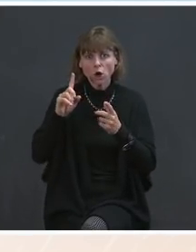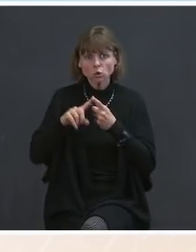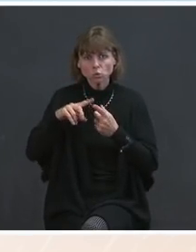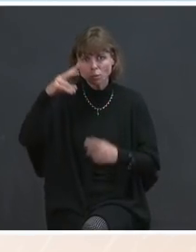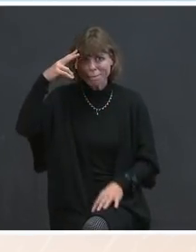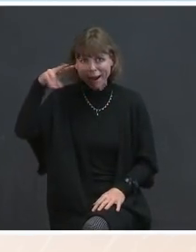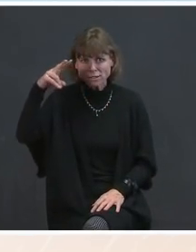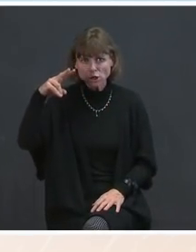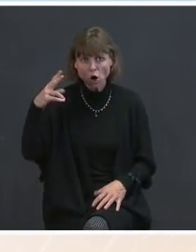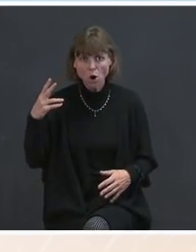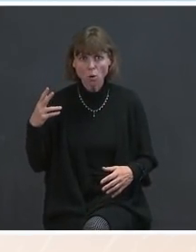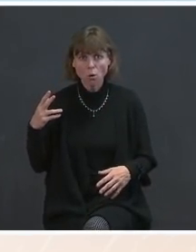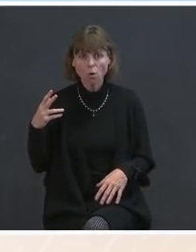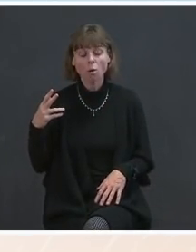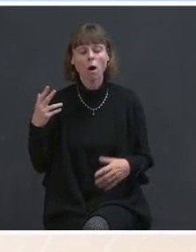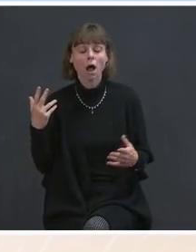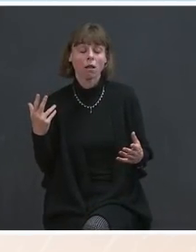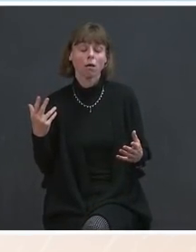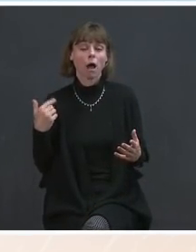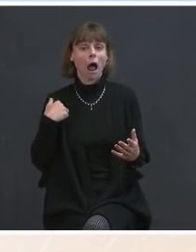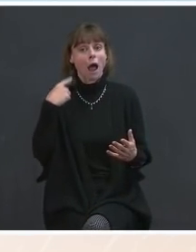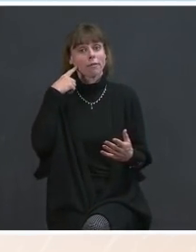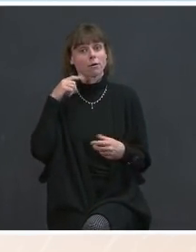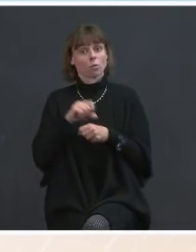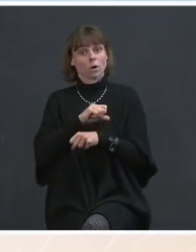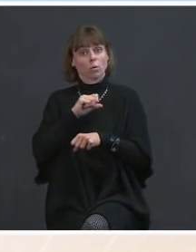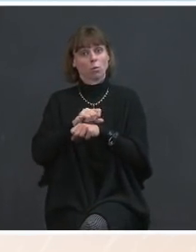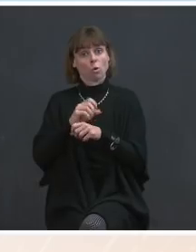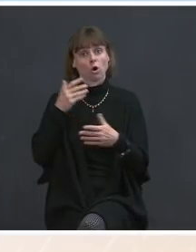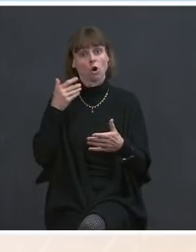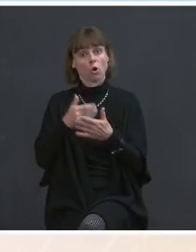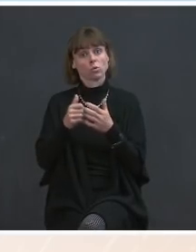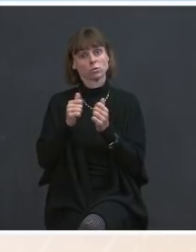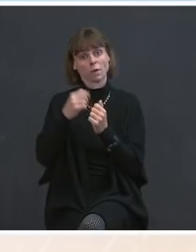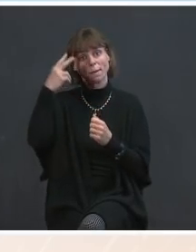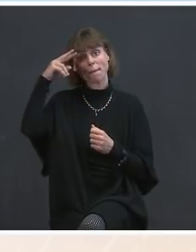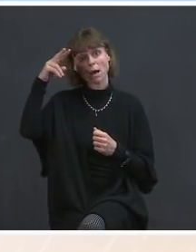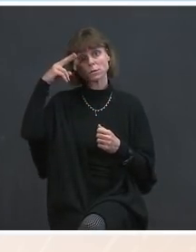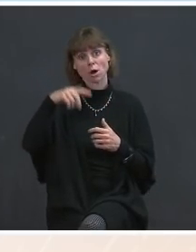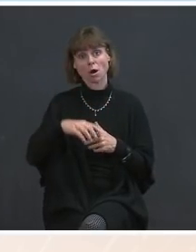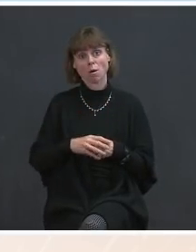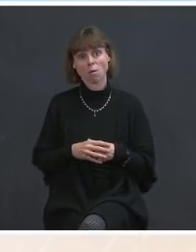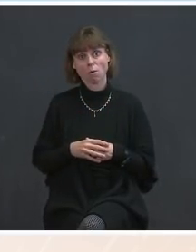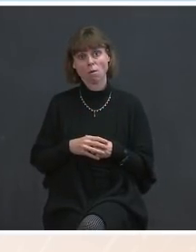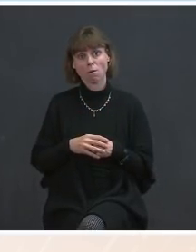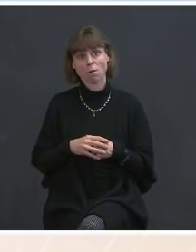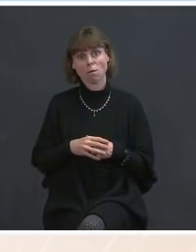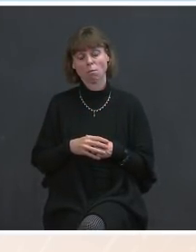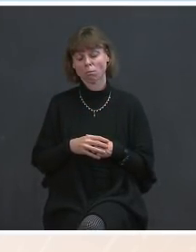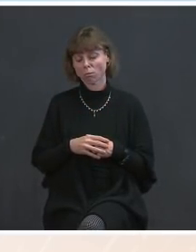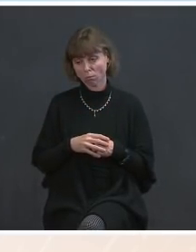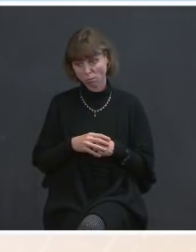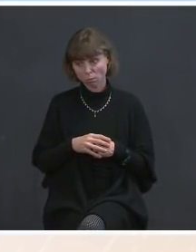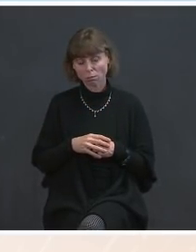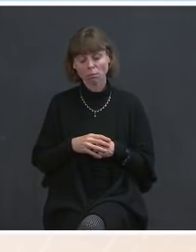Ms. Psaki: You know, I think we are -- we work extremely closely with the country of Mexico on -- on addressing what is a challenge for us